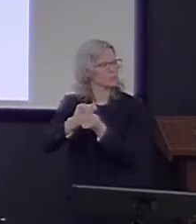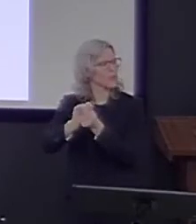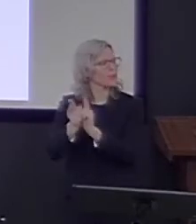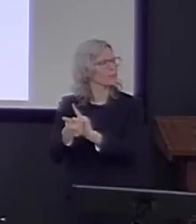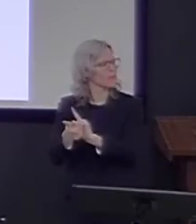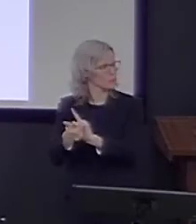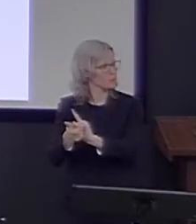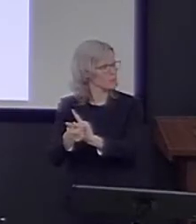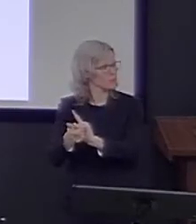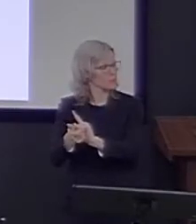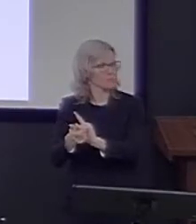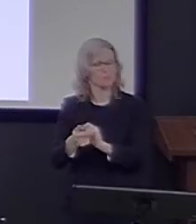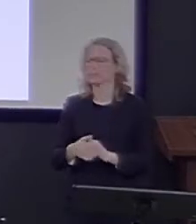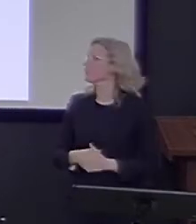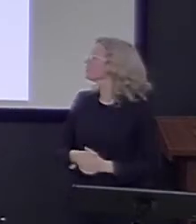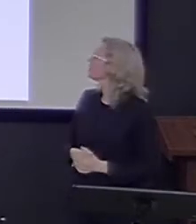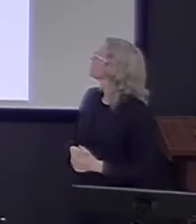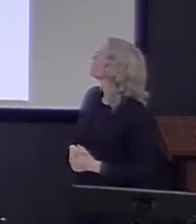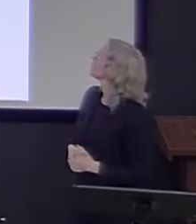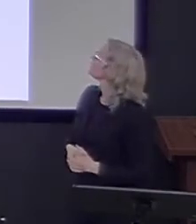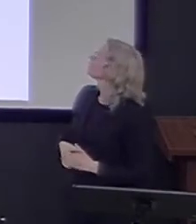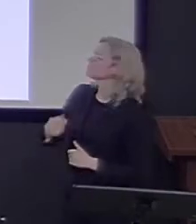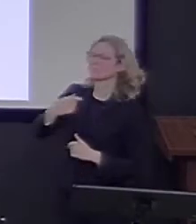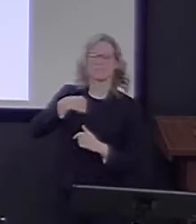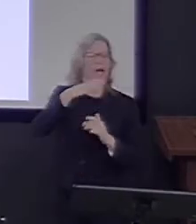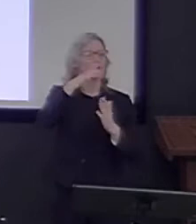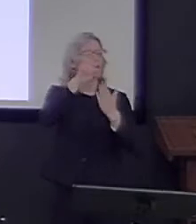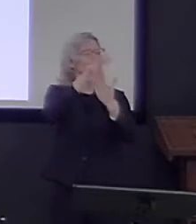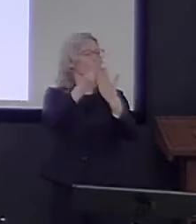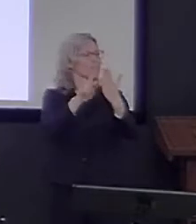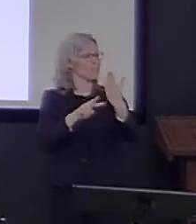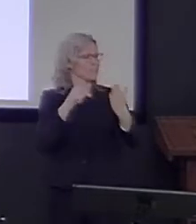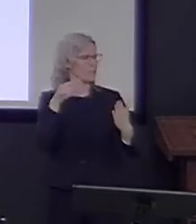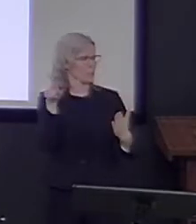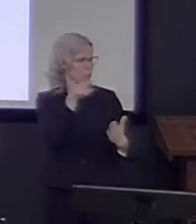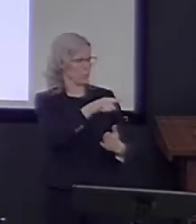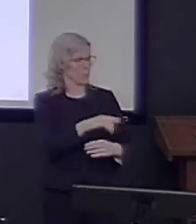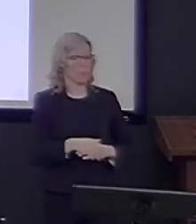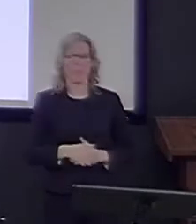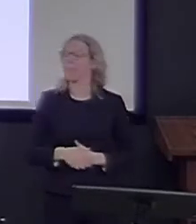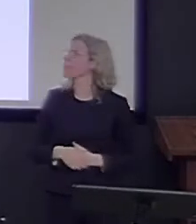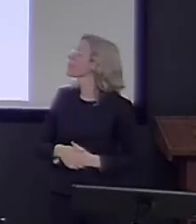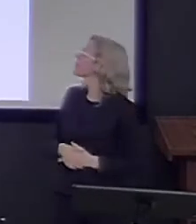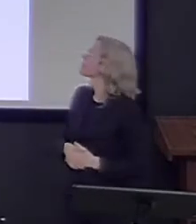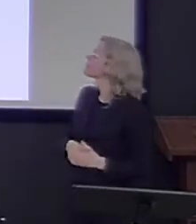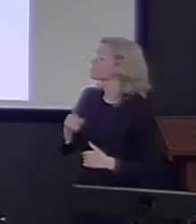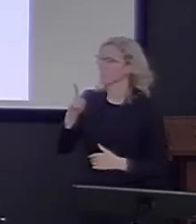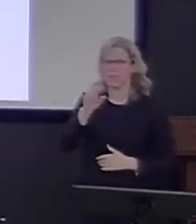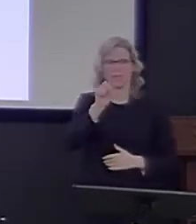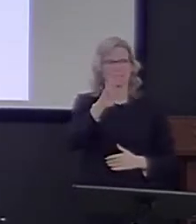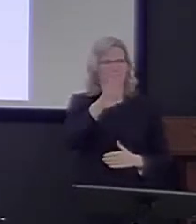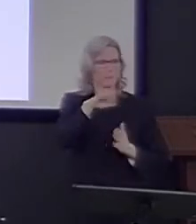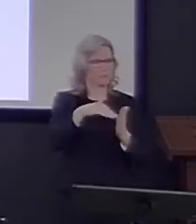And I'd just like to read this to you because I think it's really instructive. The subcentral area is formed by the union